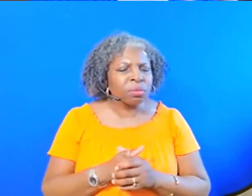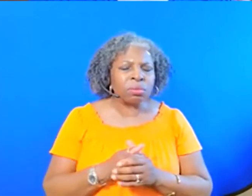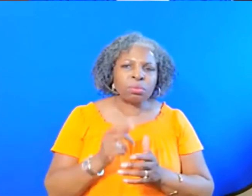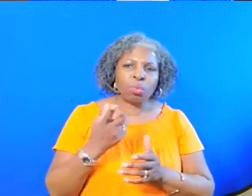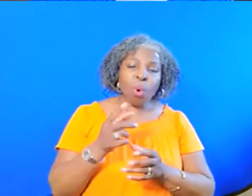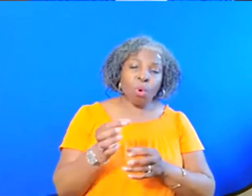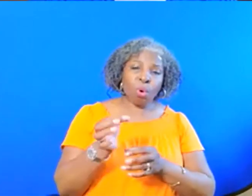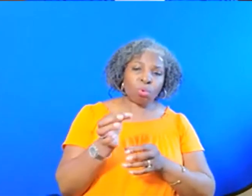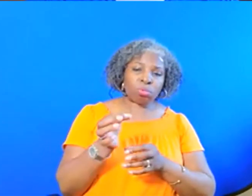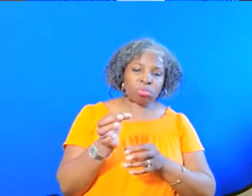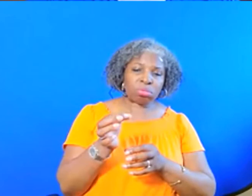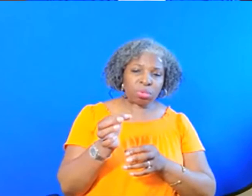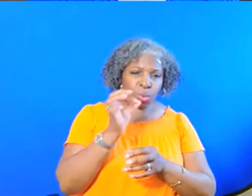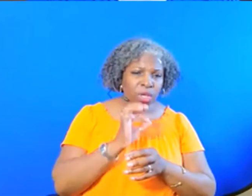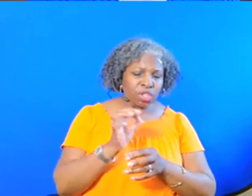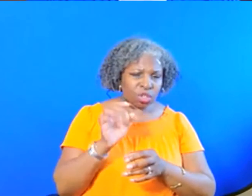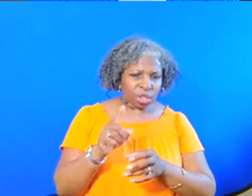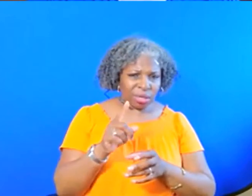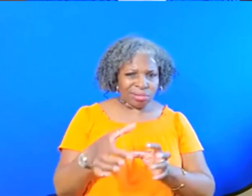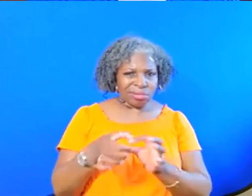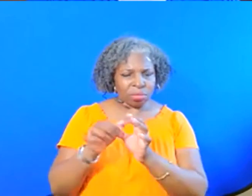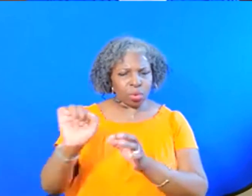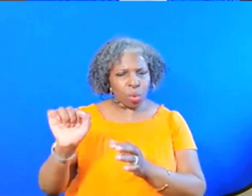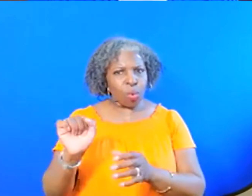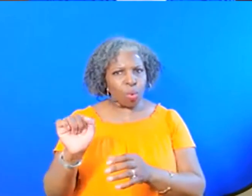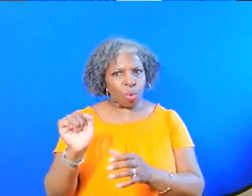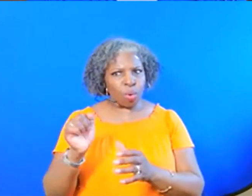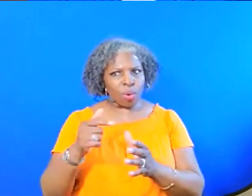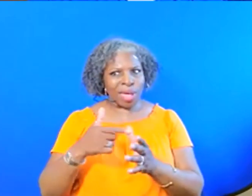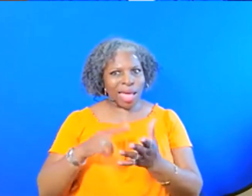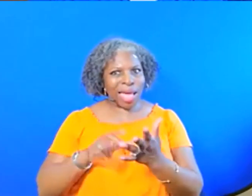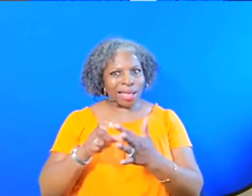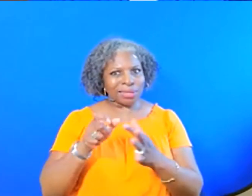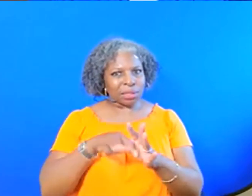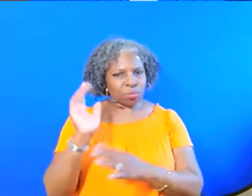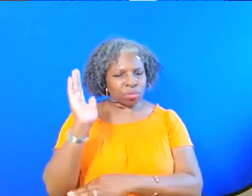I think, your presentation and the way you were talking about what did they say?